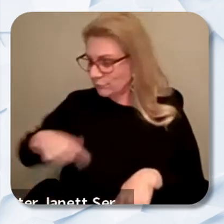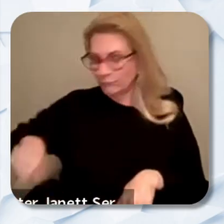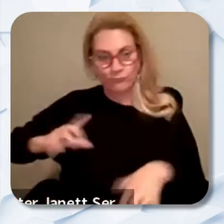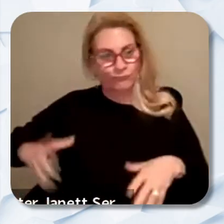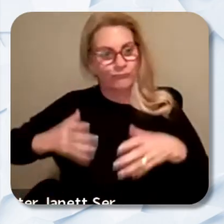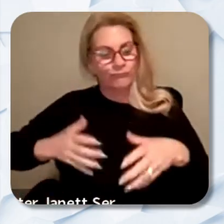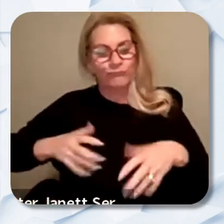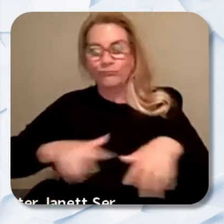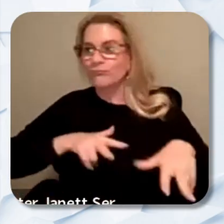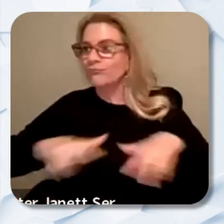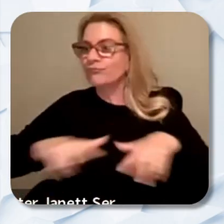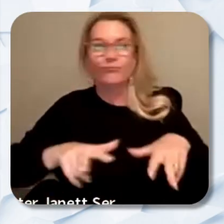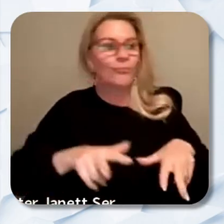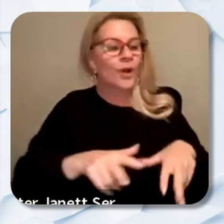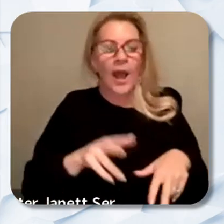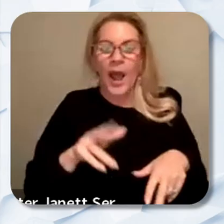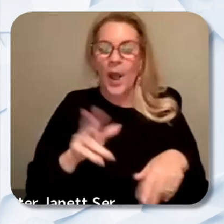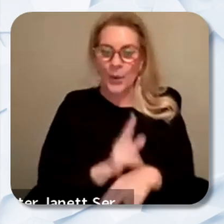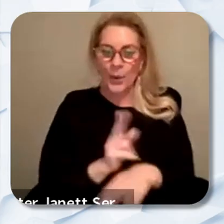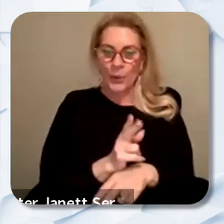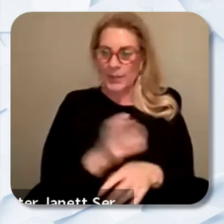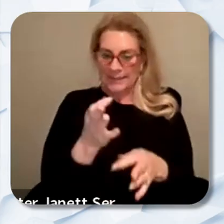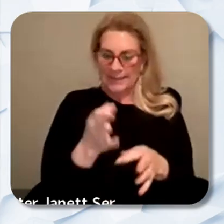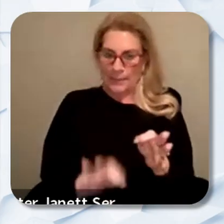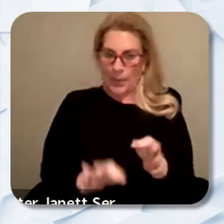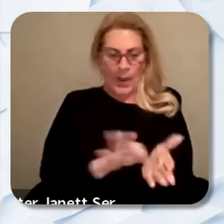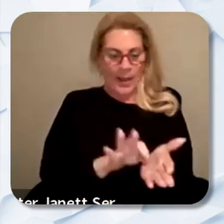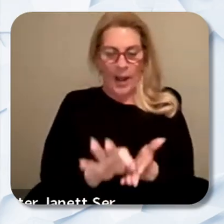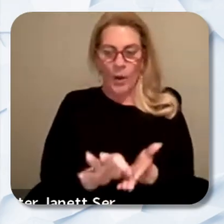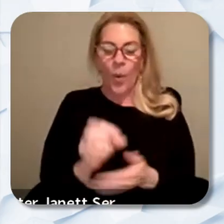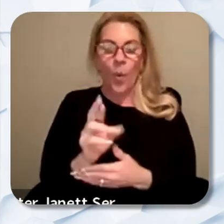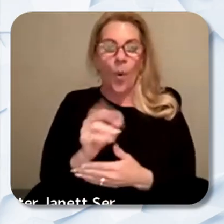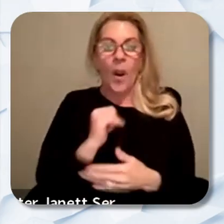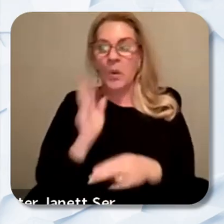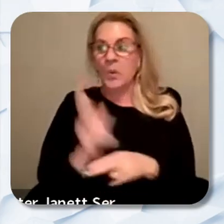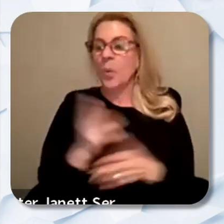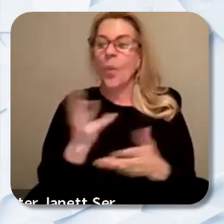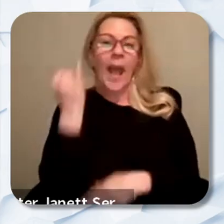engagement of just like simple counting or what if questions or questions that you learned. And this